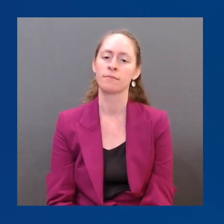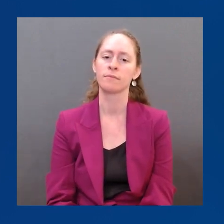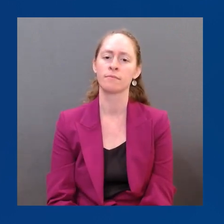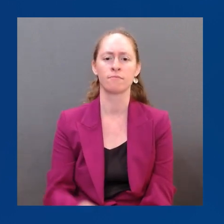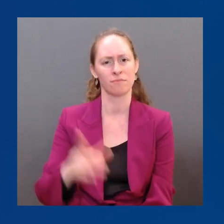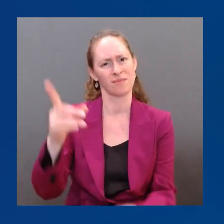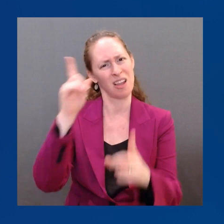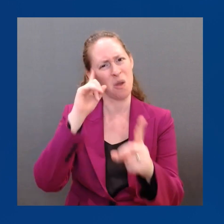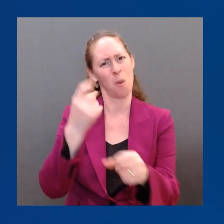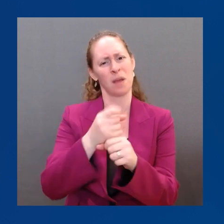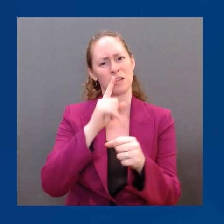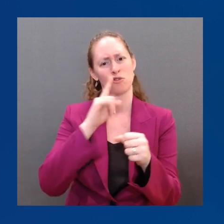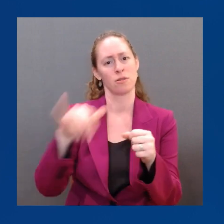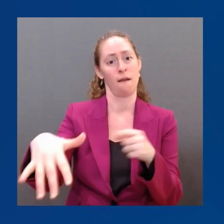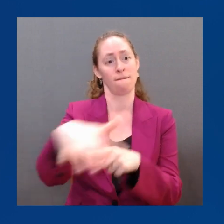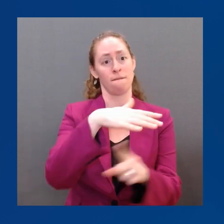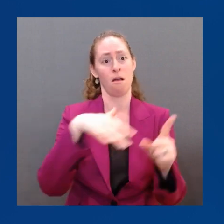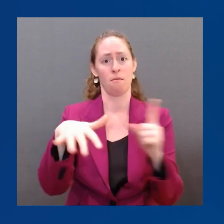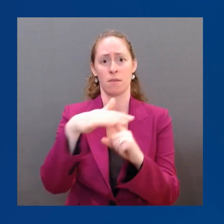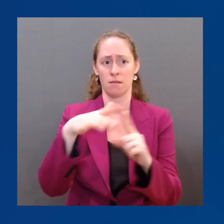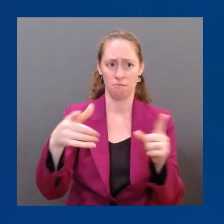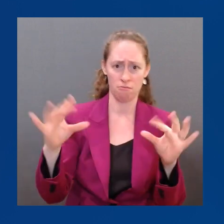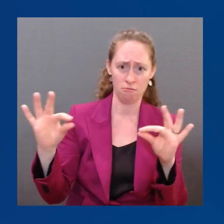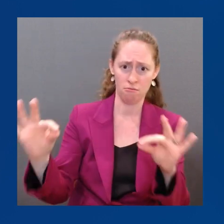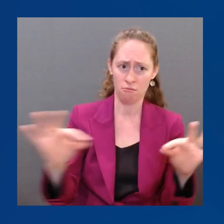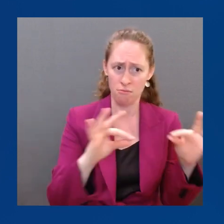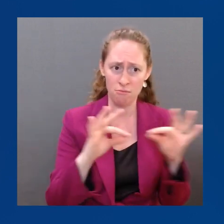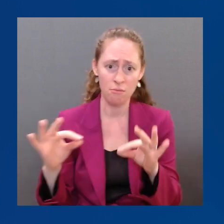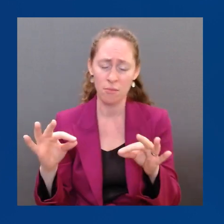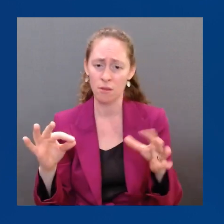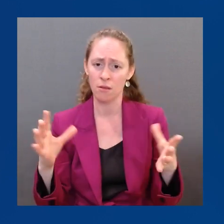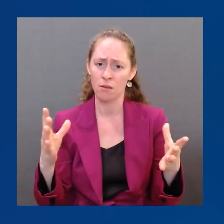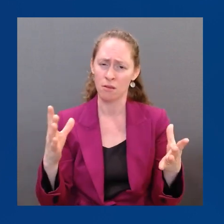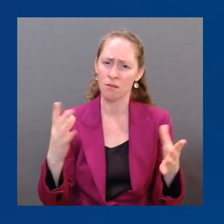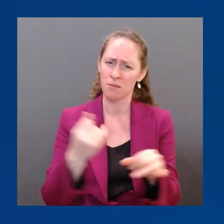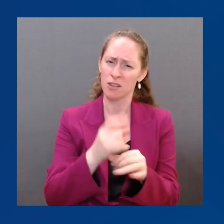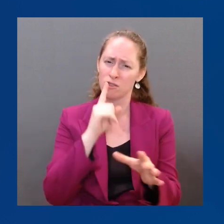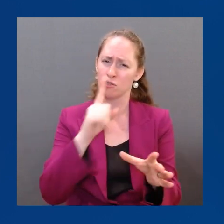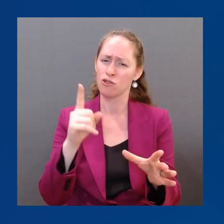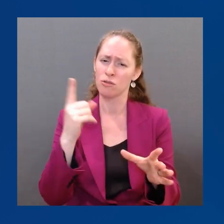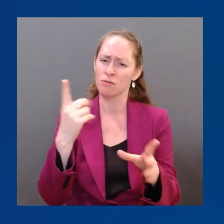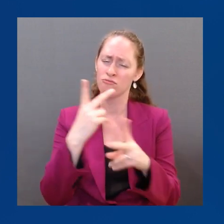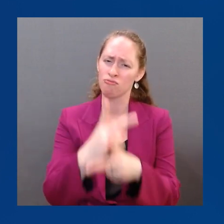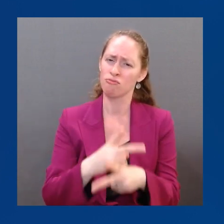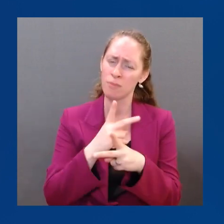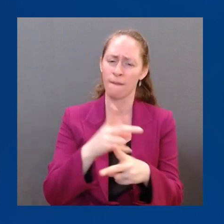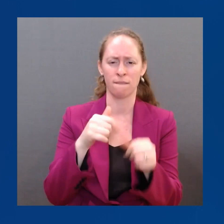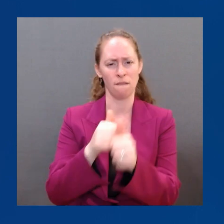And so, we would ask people to engage in all of the activities that they want to engage in, but to do so wisely.